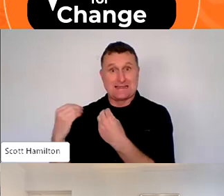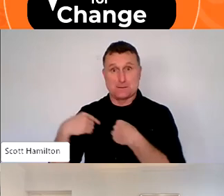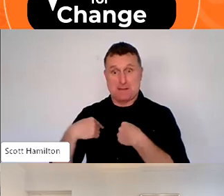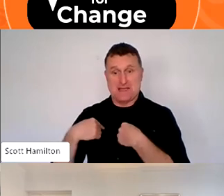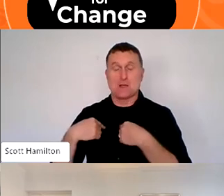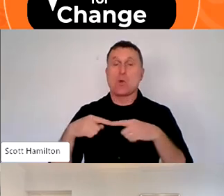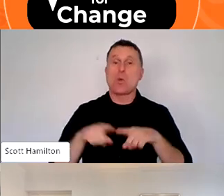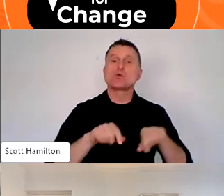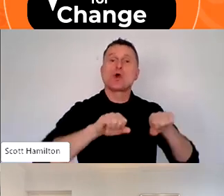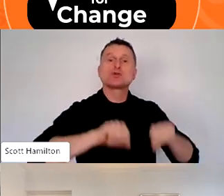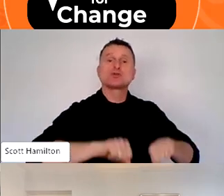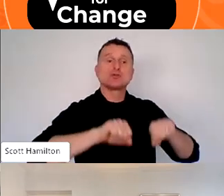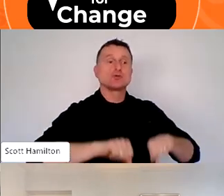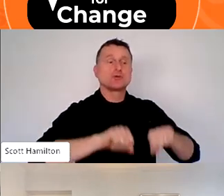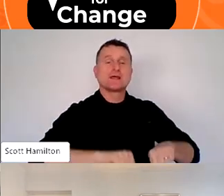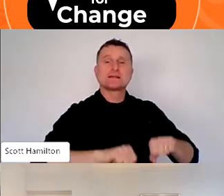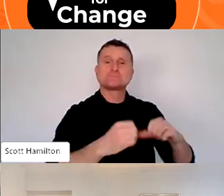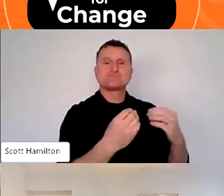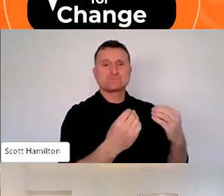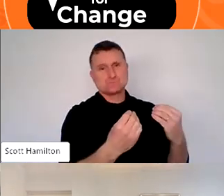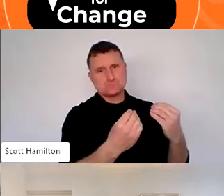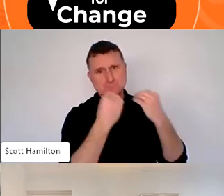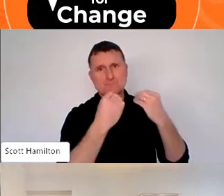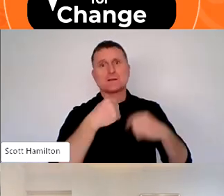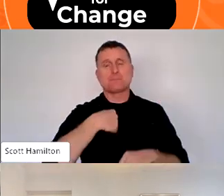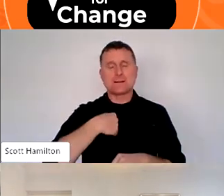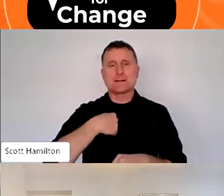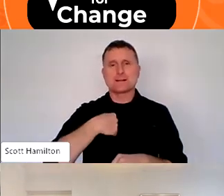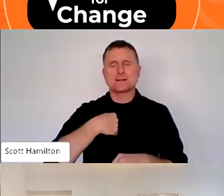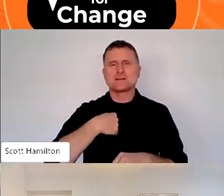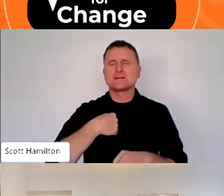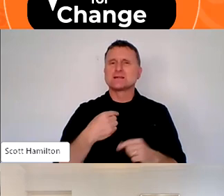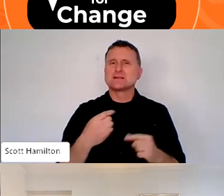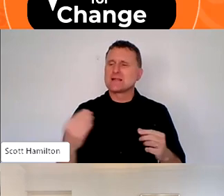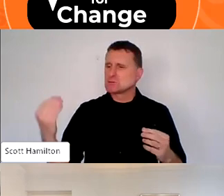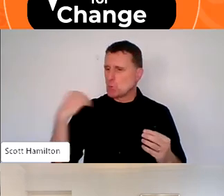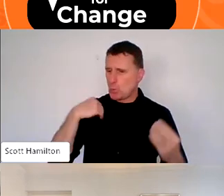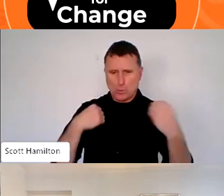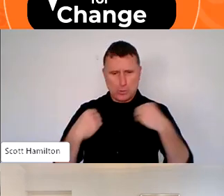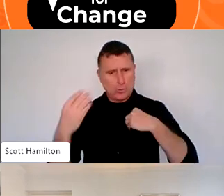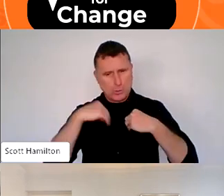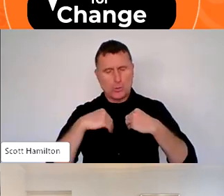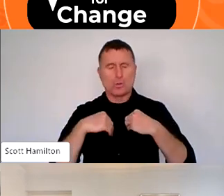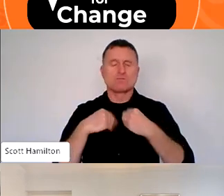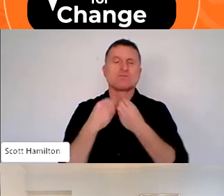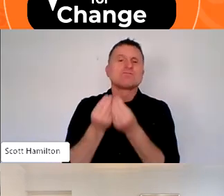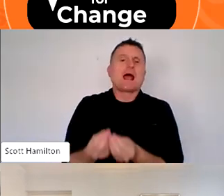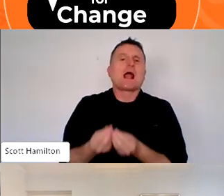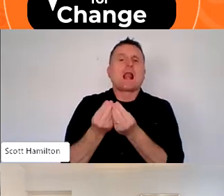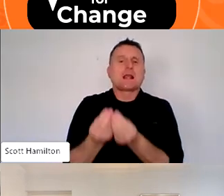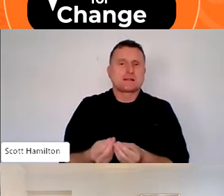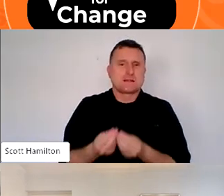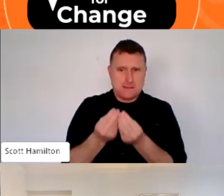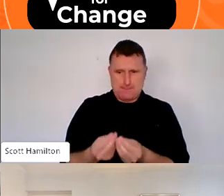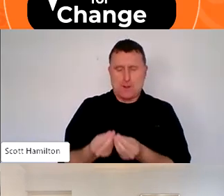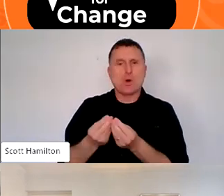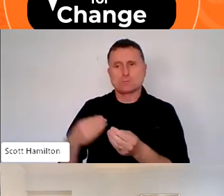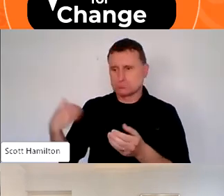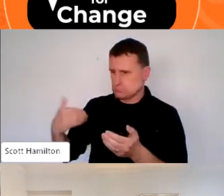who have taught me invaluably in my years in teacher ed. And students